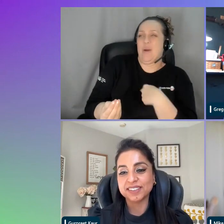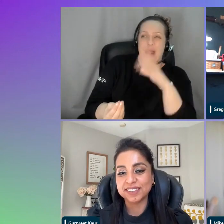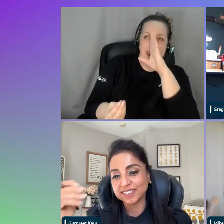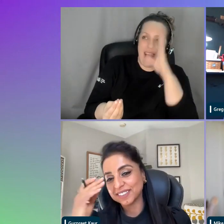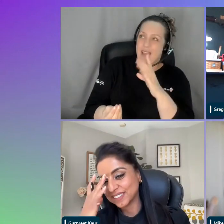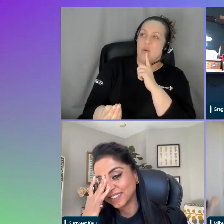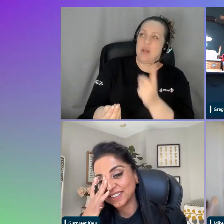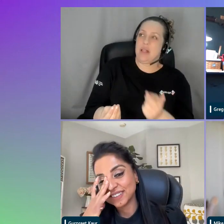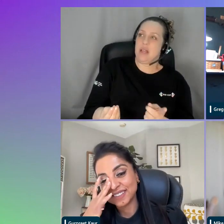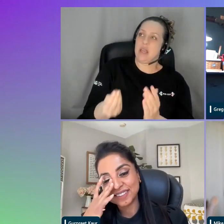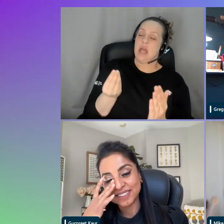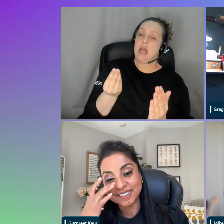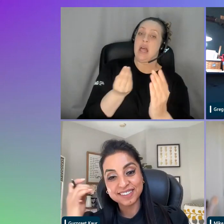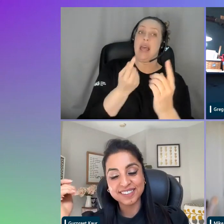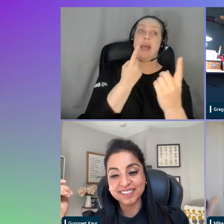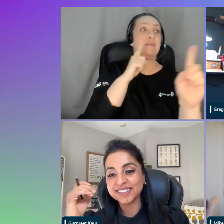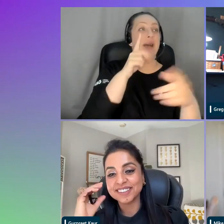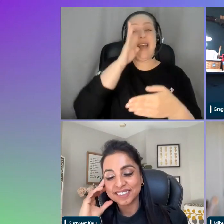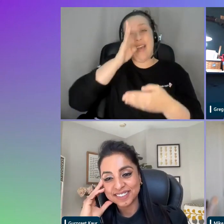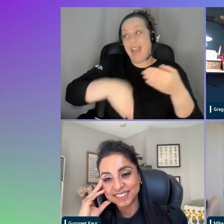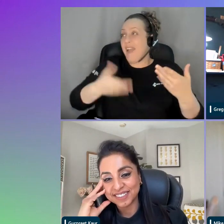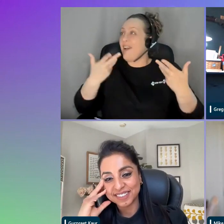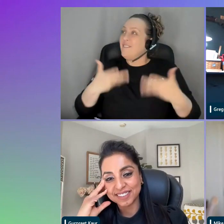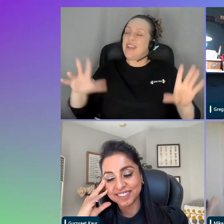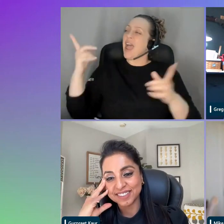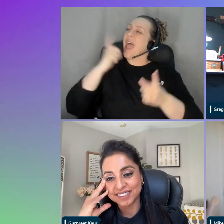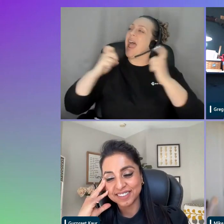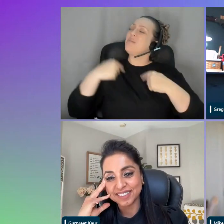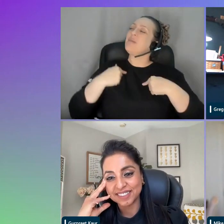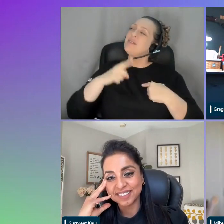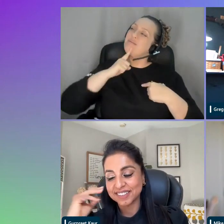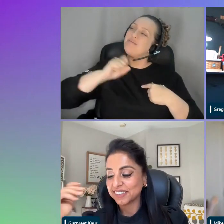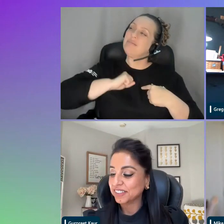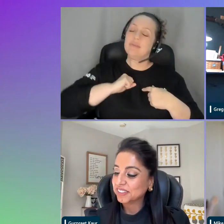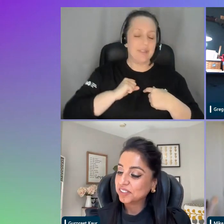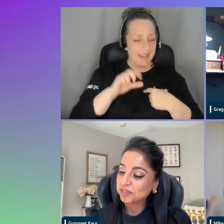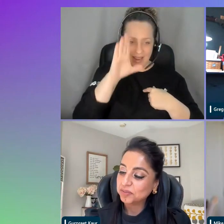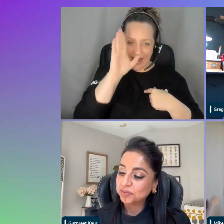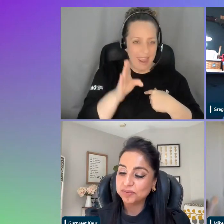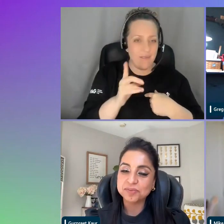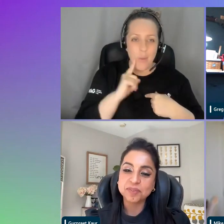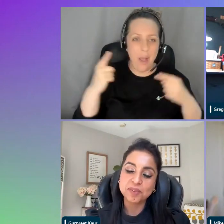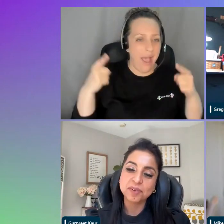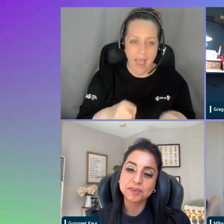I don't think we ever really quite get there. Like, oh, I got this style. Like you just ask me anything. I got an answer. I